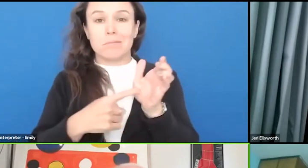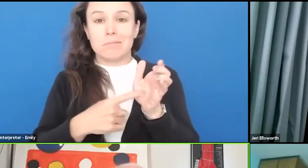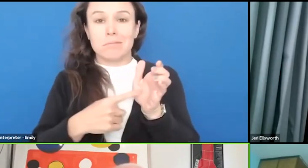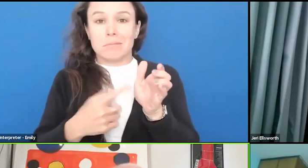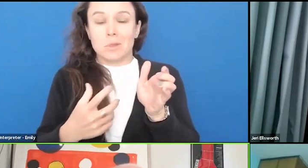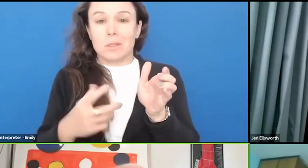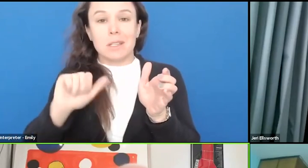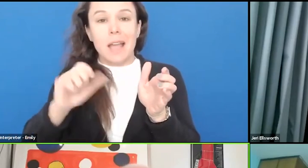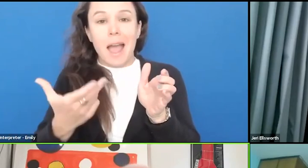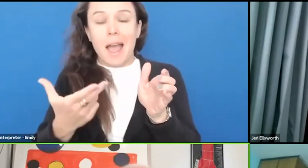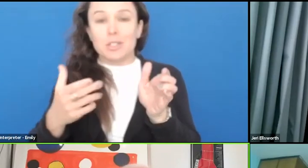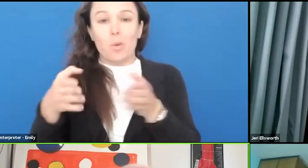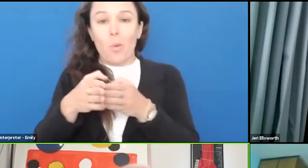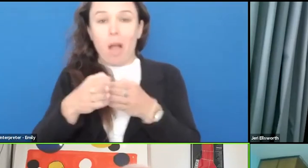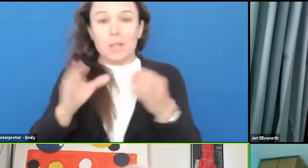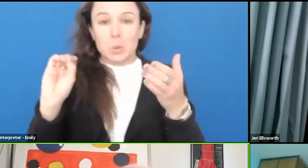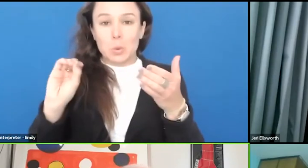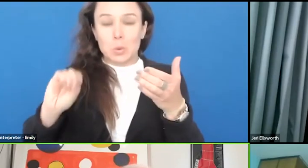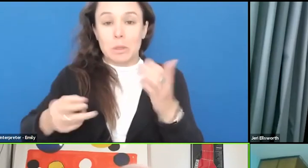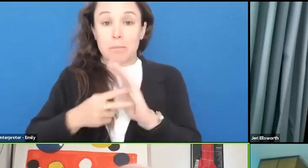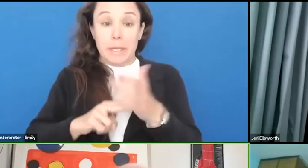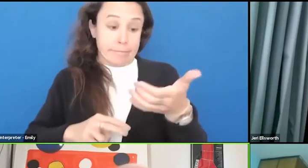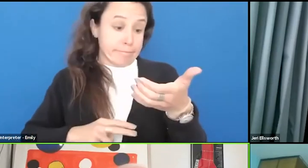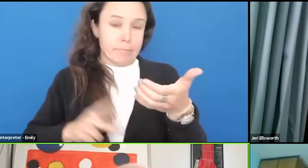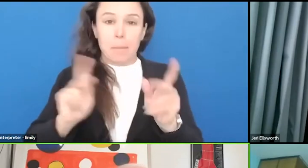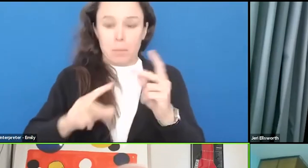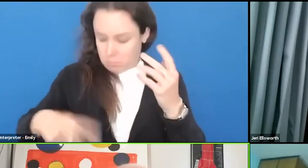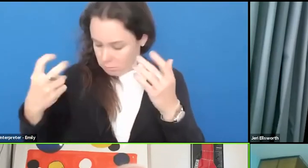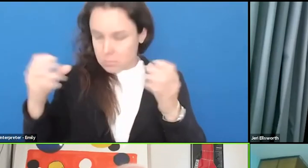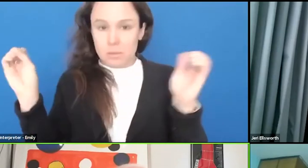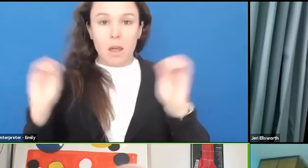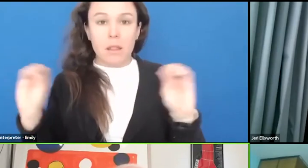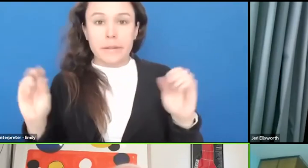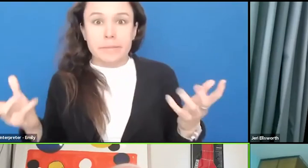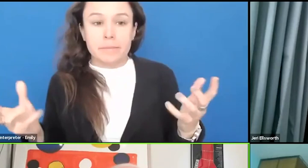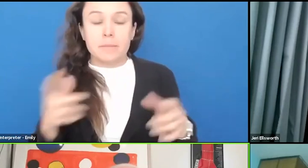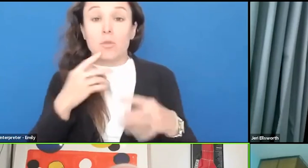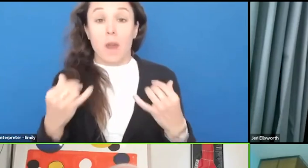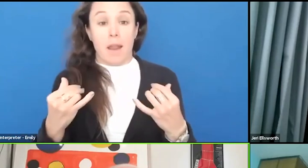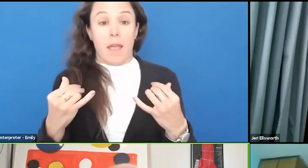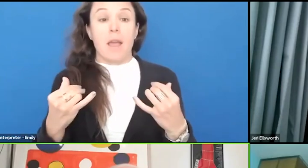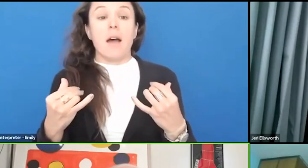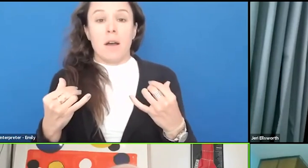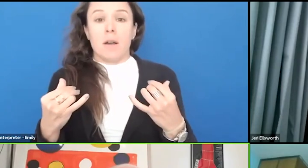be gone, but I think that the bigger issue on all of this is right right now, we have to think too